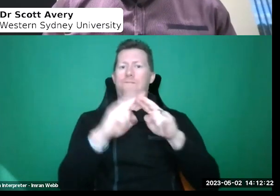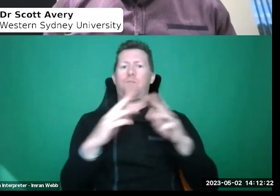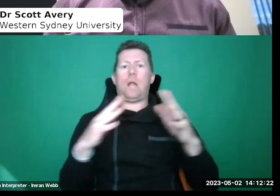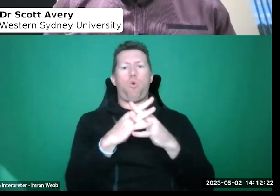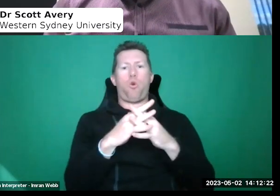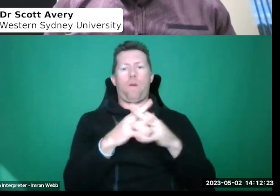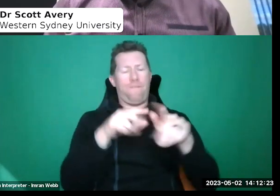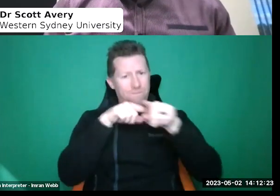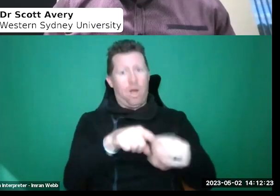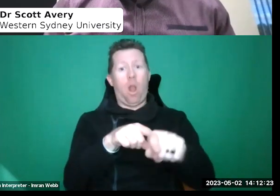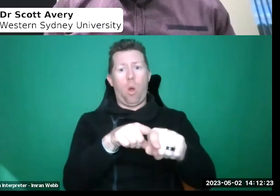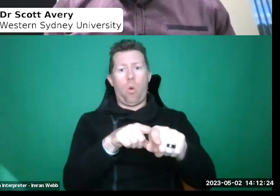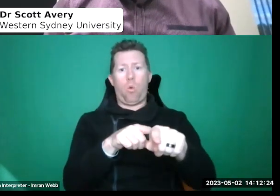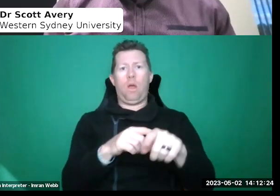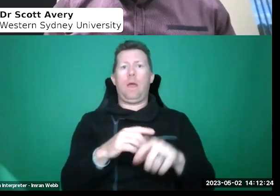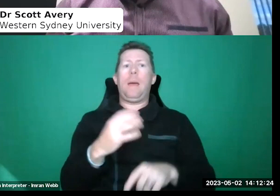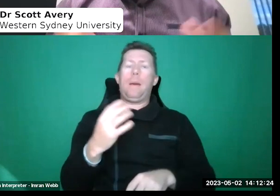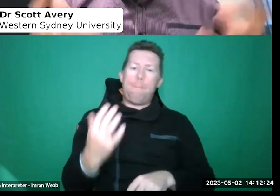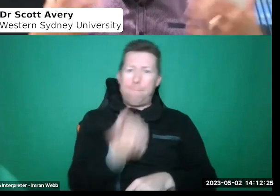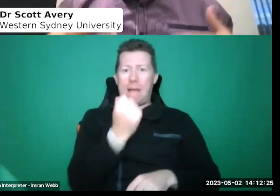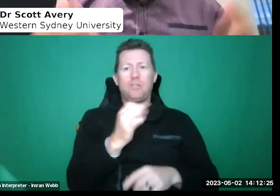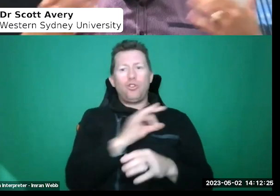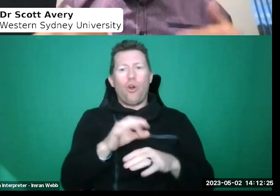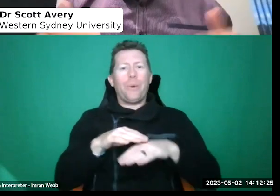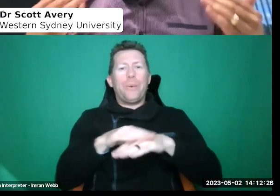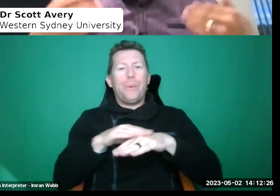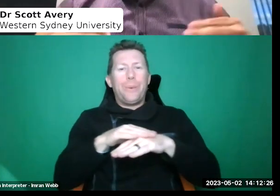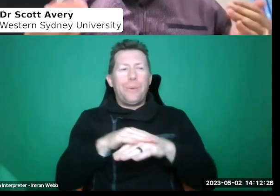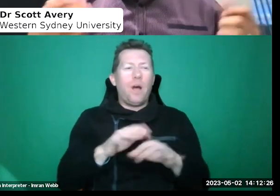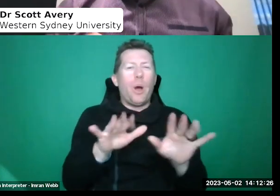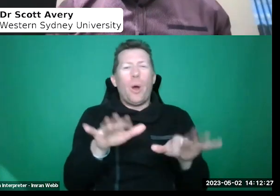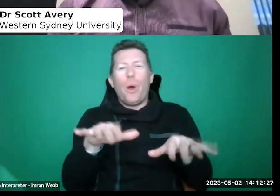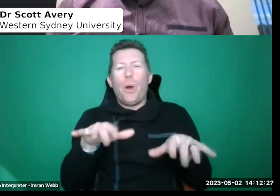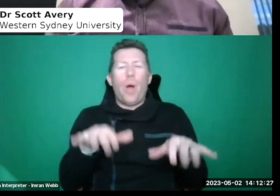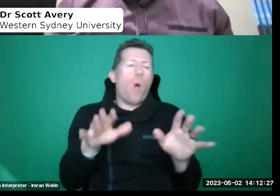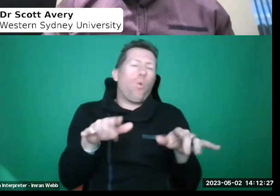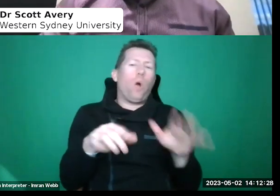and it needed to go beyond some of the basic, you know, it couldn't be reduced down to an ethics of compliance.